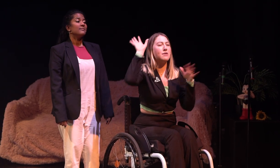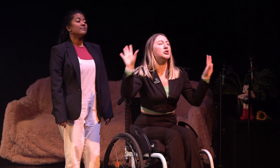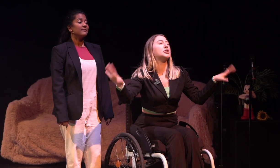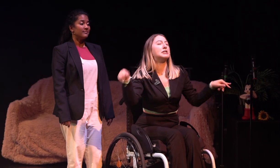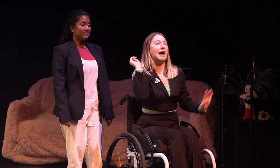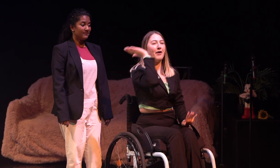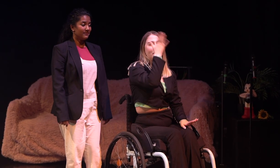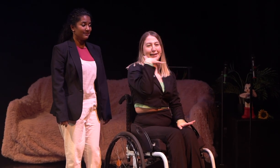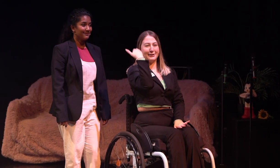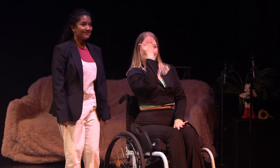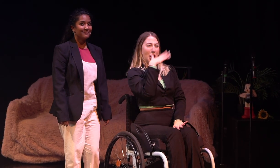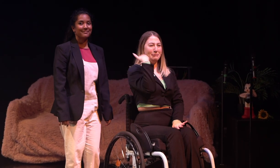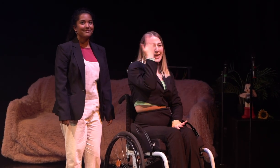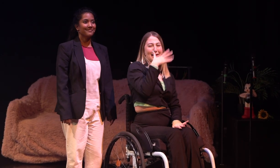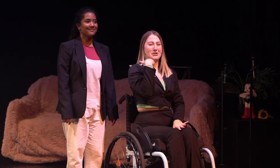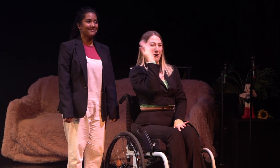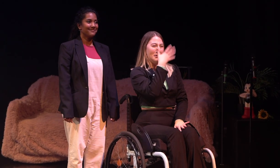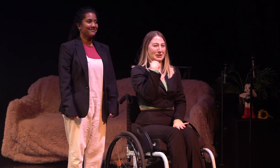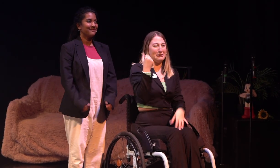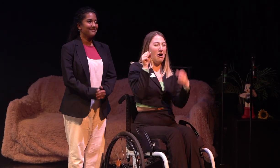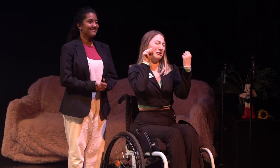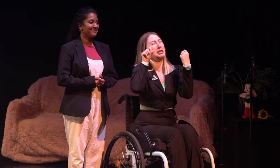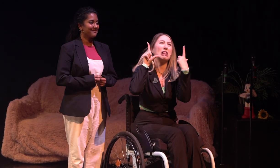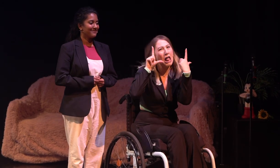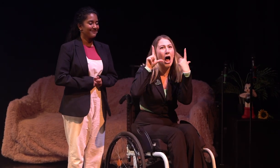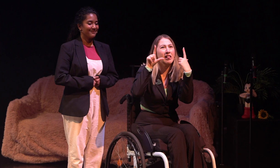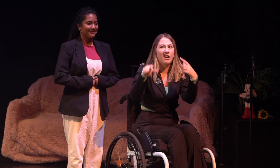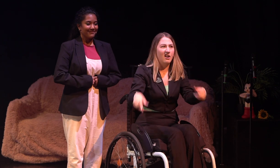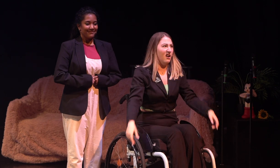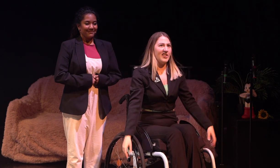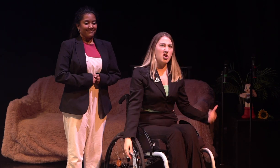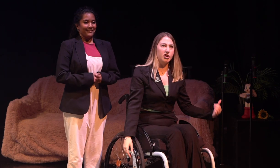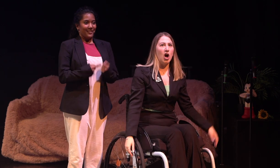me but she defo gets the dropped dead gorgeous looks. LOL! And they all start